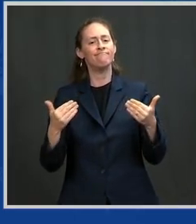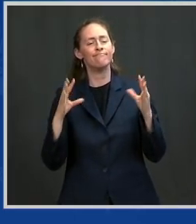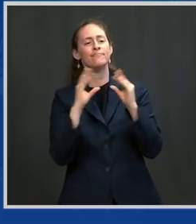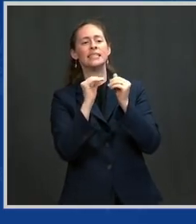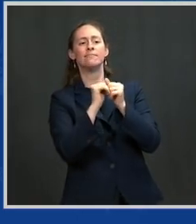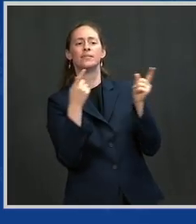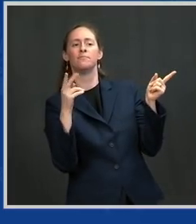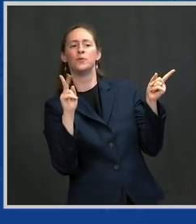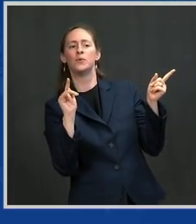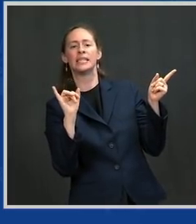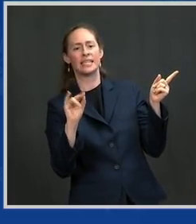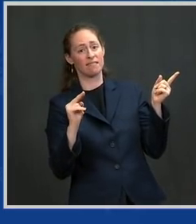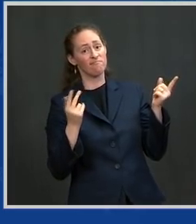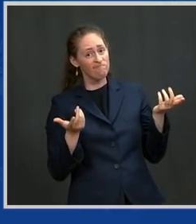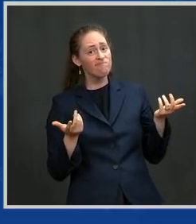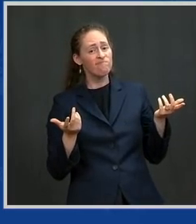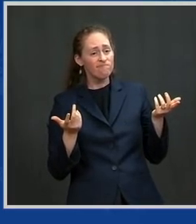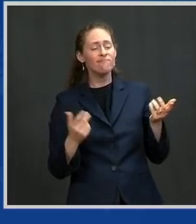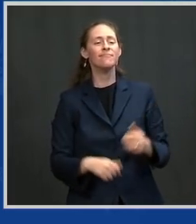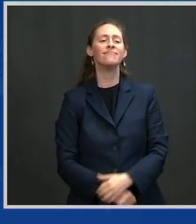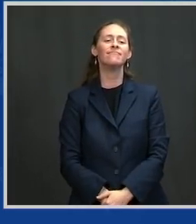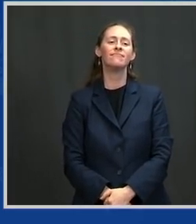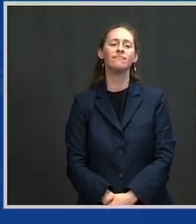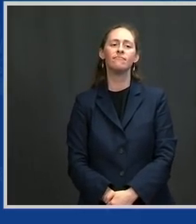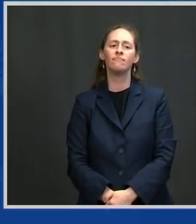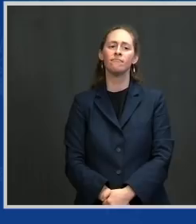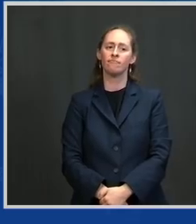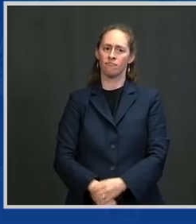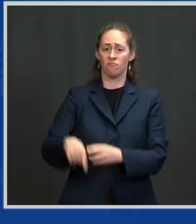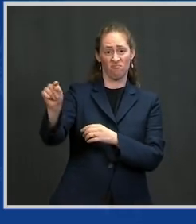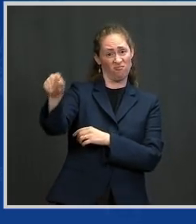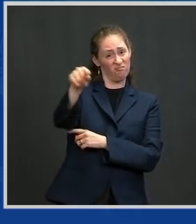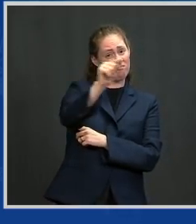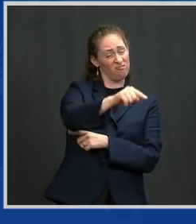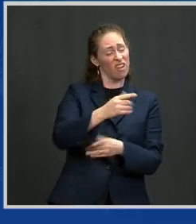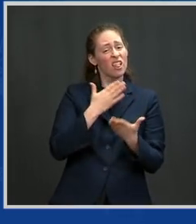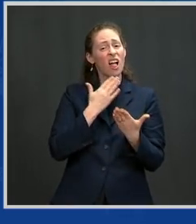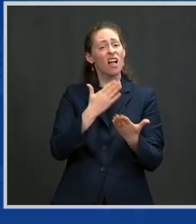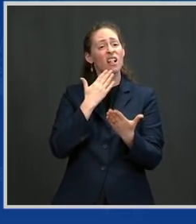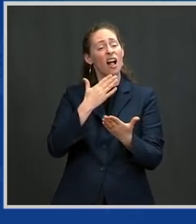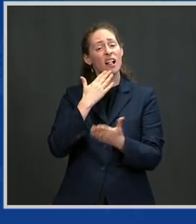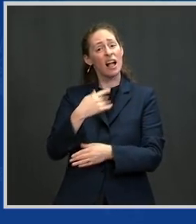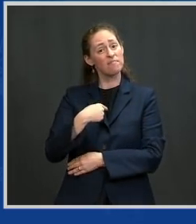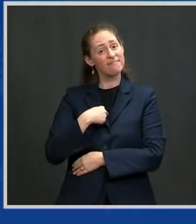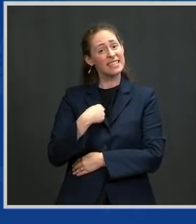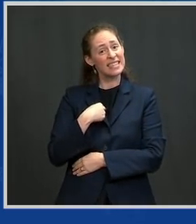Every single one that spoke. And I think there were probably about 10 or 12 that spoke to it,